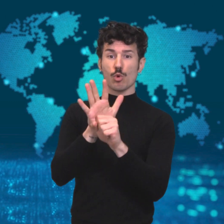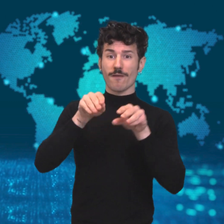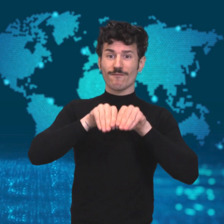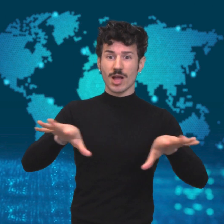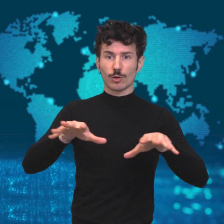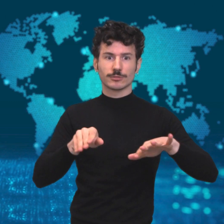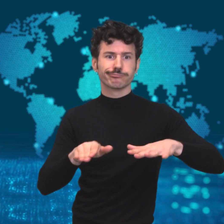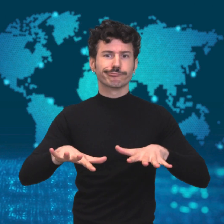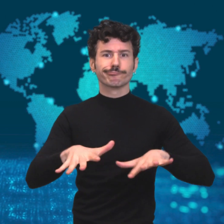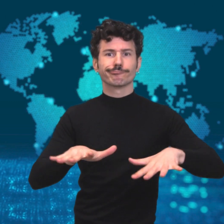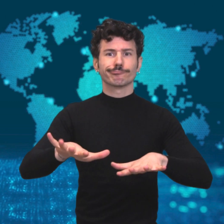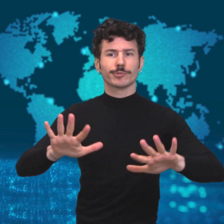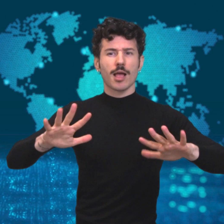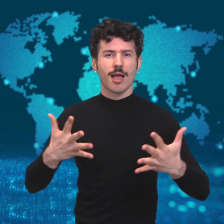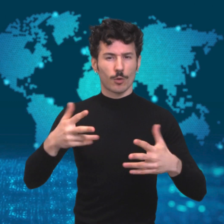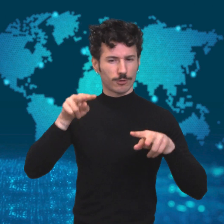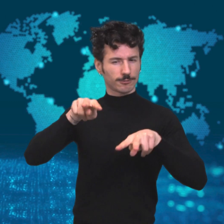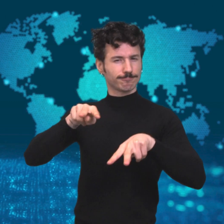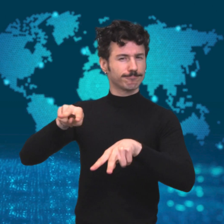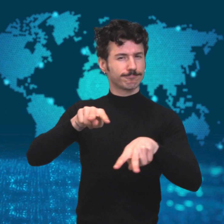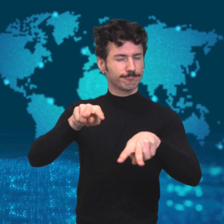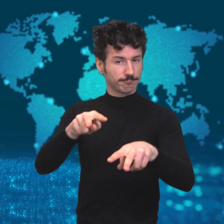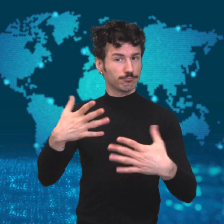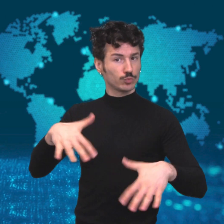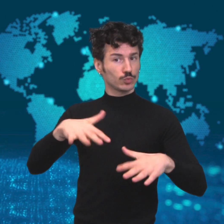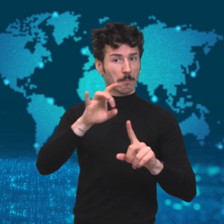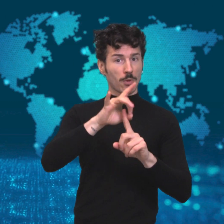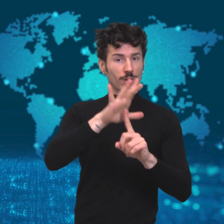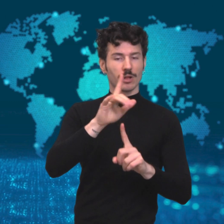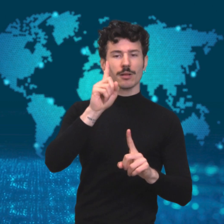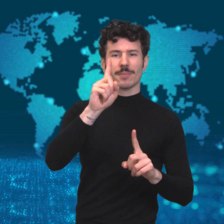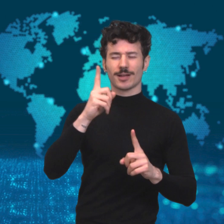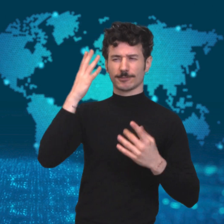it’s necessary to keep track of the virus